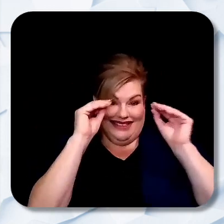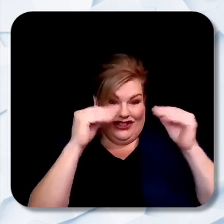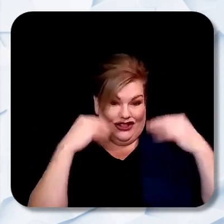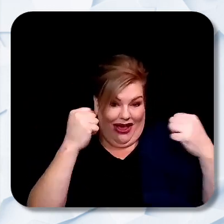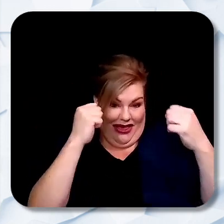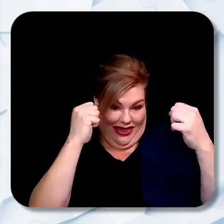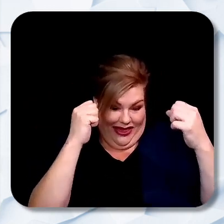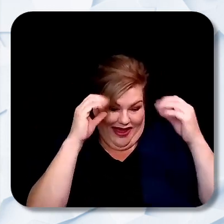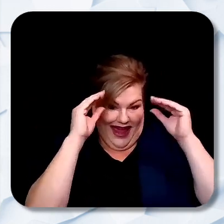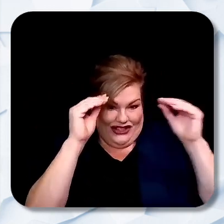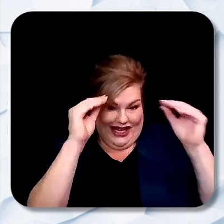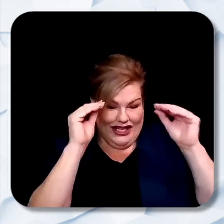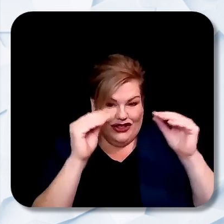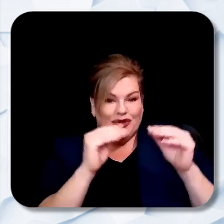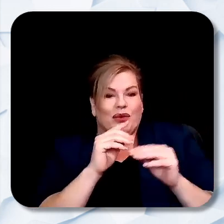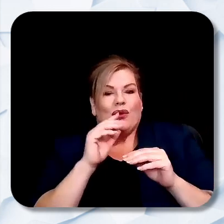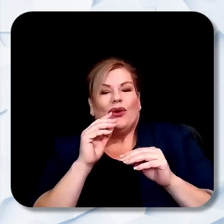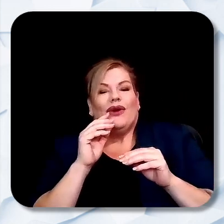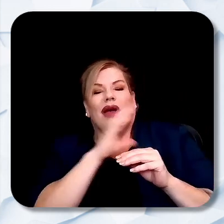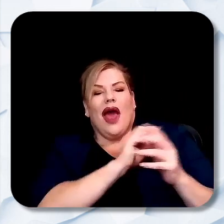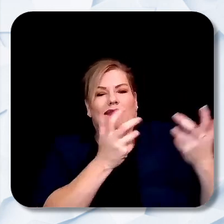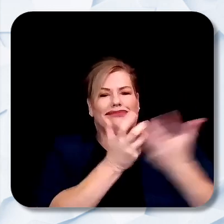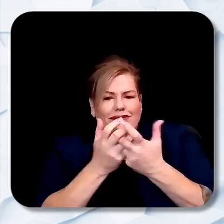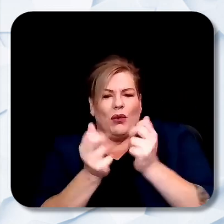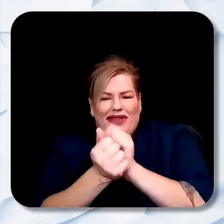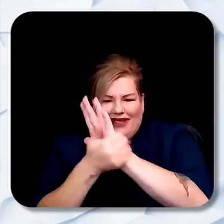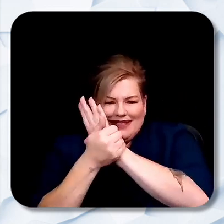standards based, skill based. We really are also reinforcing explicit social,